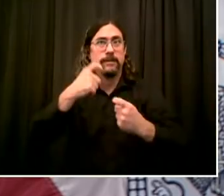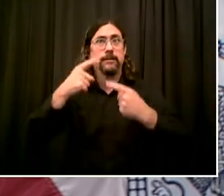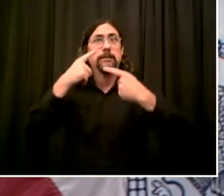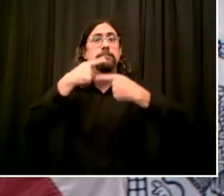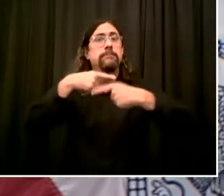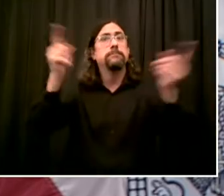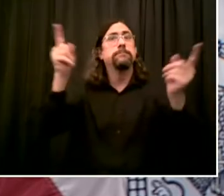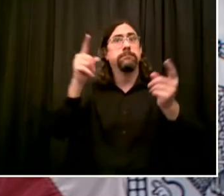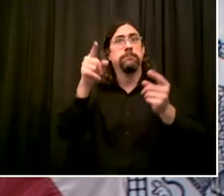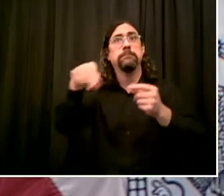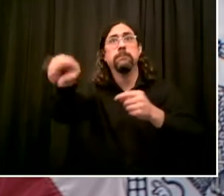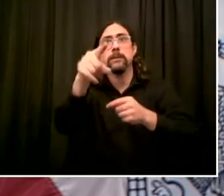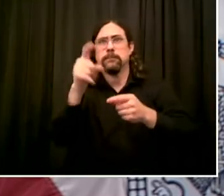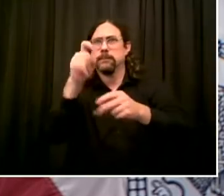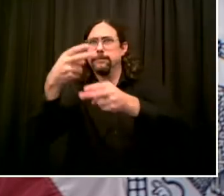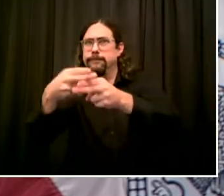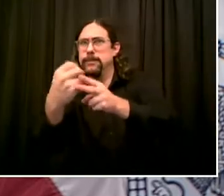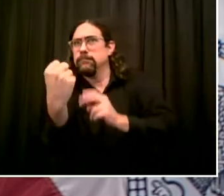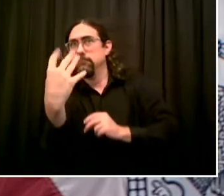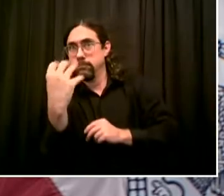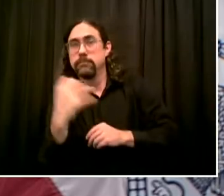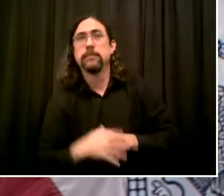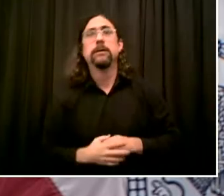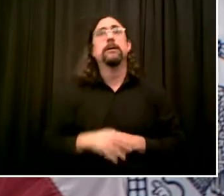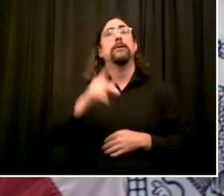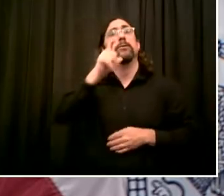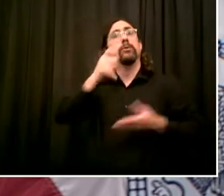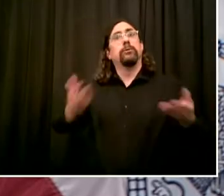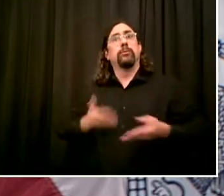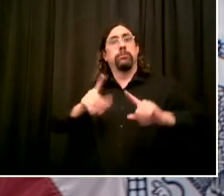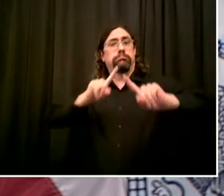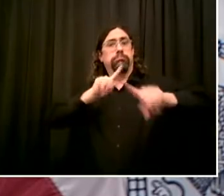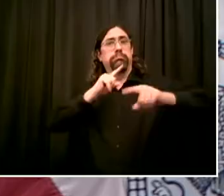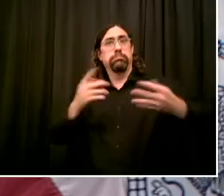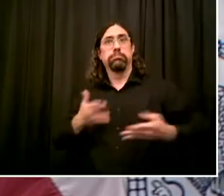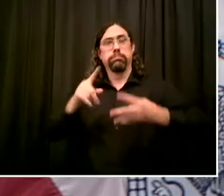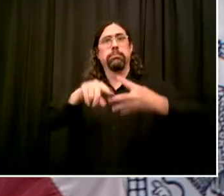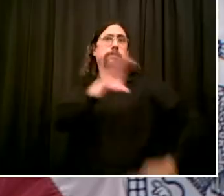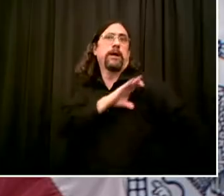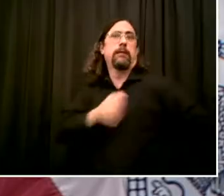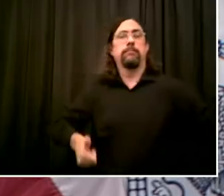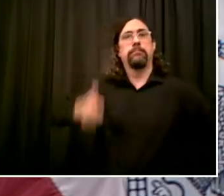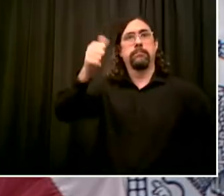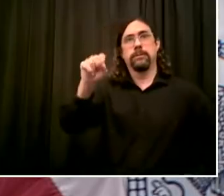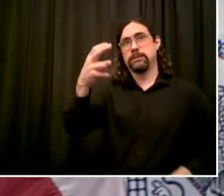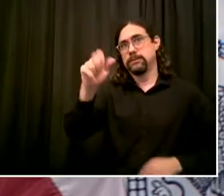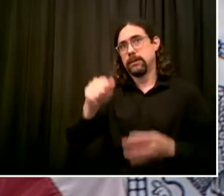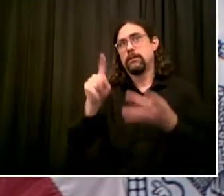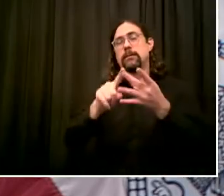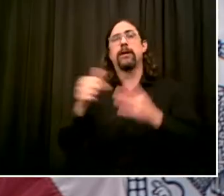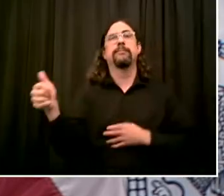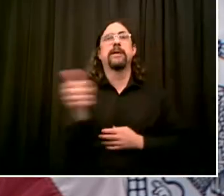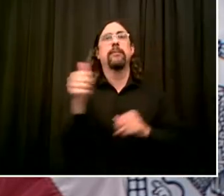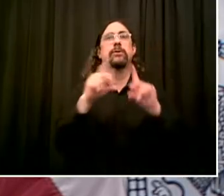BUT JUST A REMINDER WE HAVE WITH US TOAYD NYC POLICE COMMISSIONER DERMOT SHEA , TRANSPORTATION COMMISSIONER,